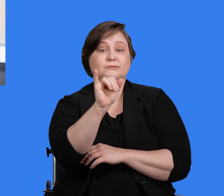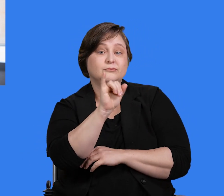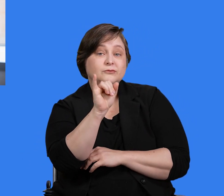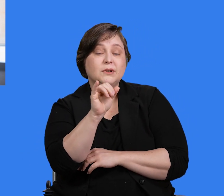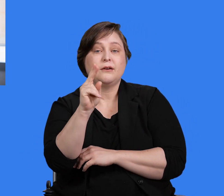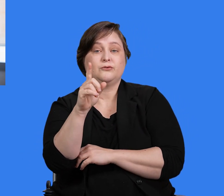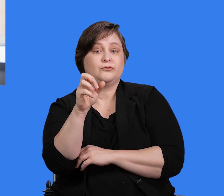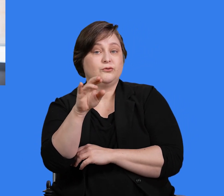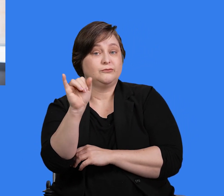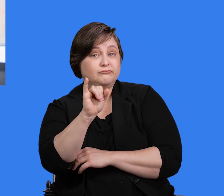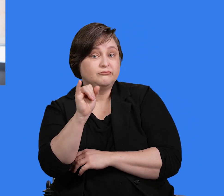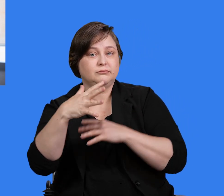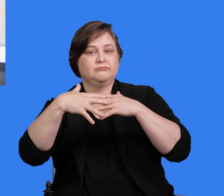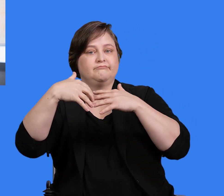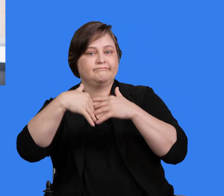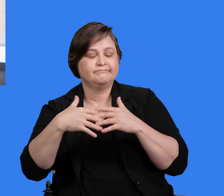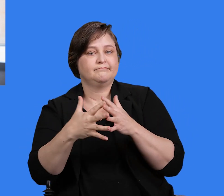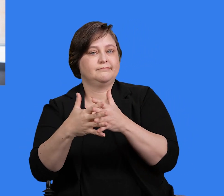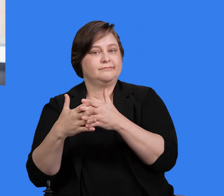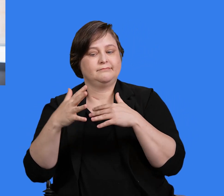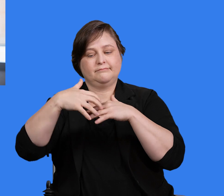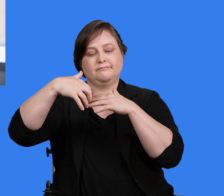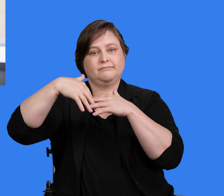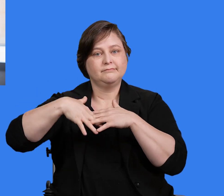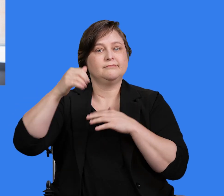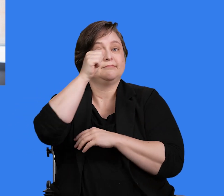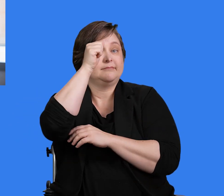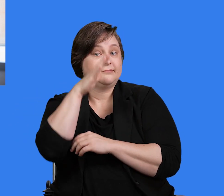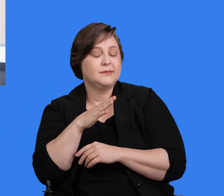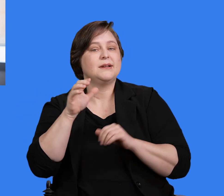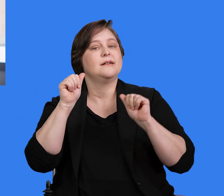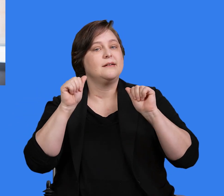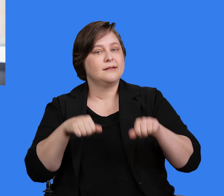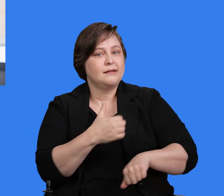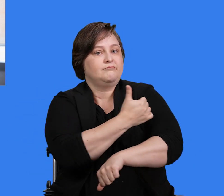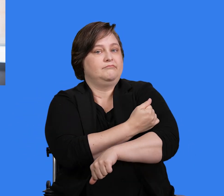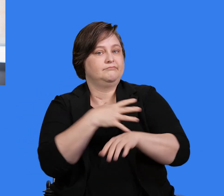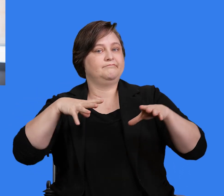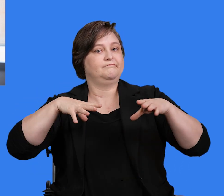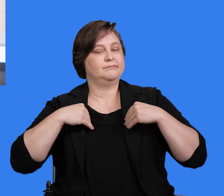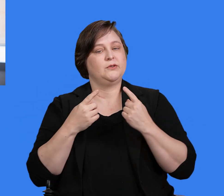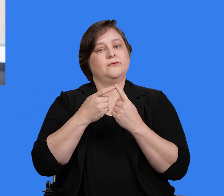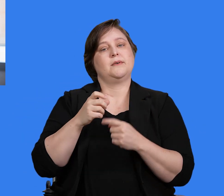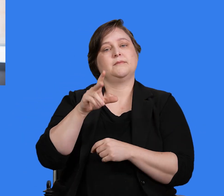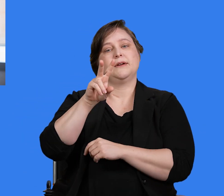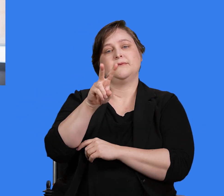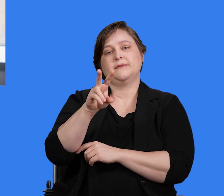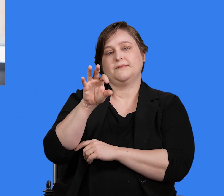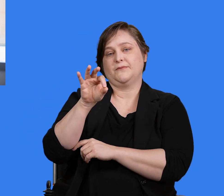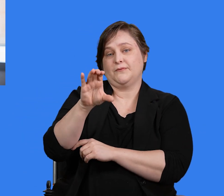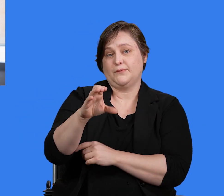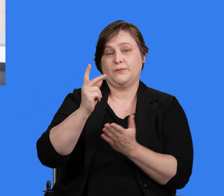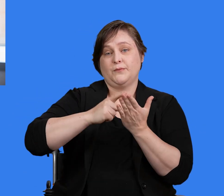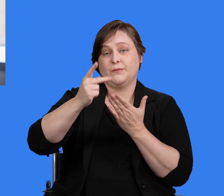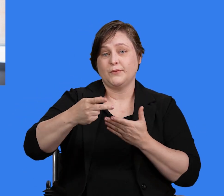or American Indian or Alaska Native can receive vaccines from VFC program providers at no cost.